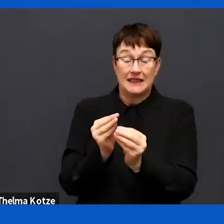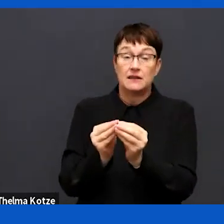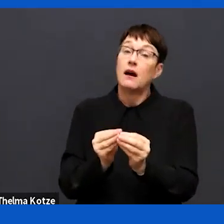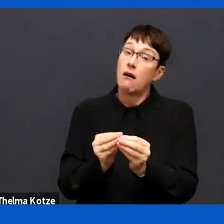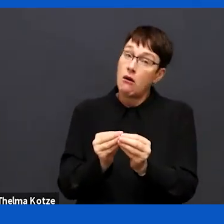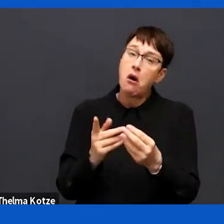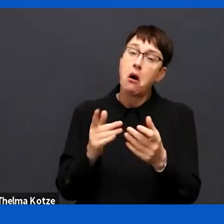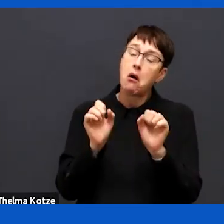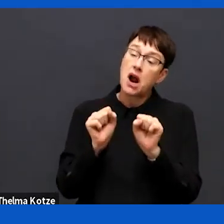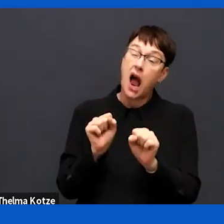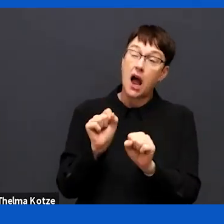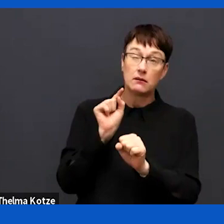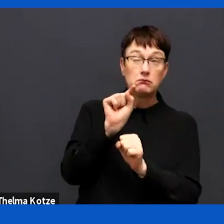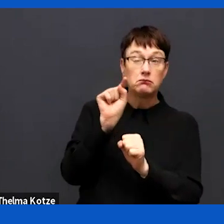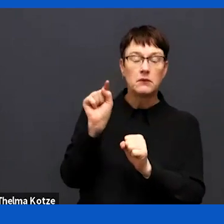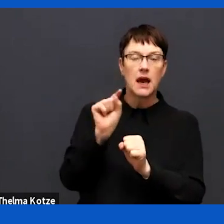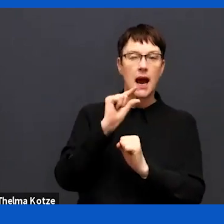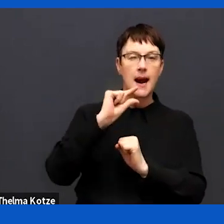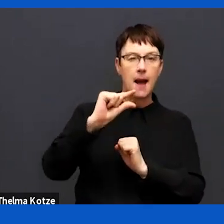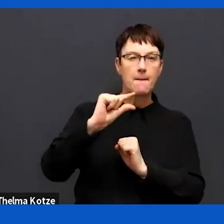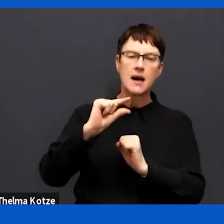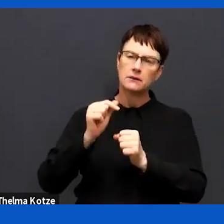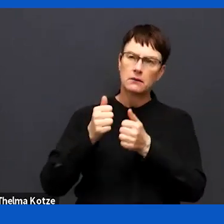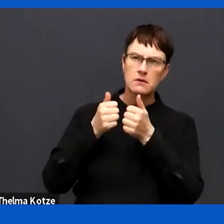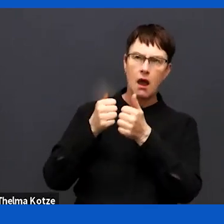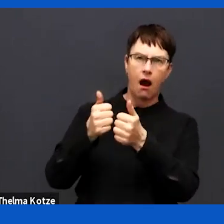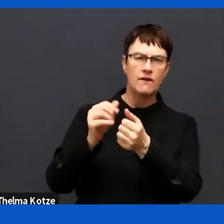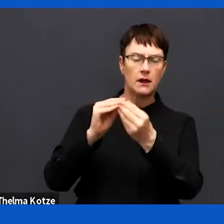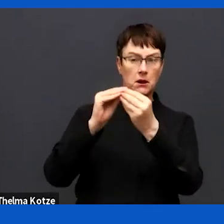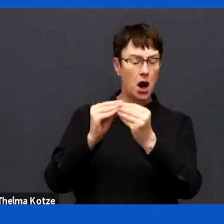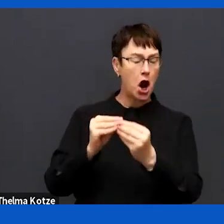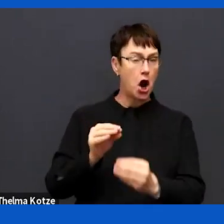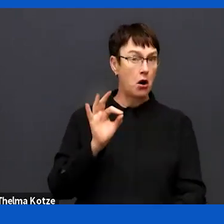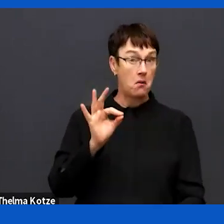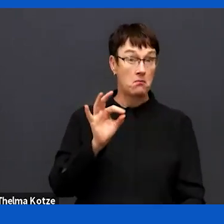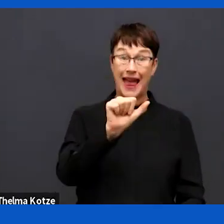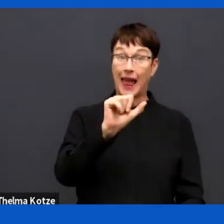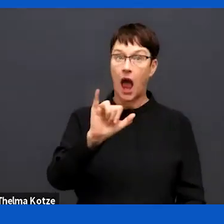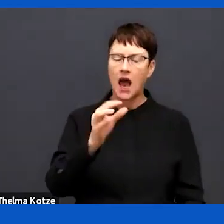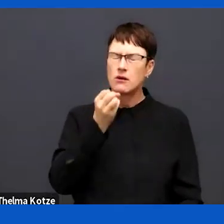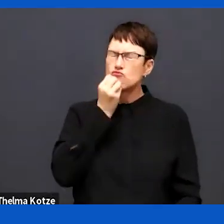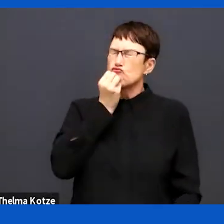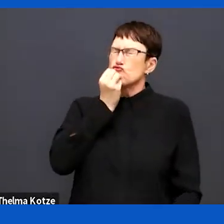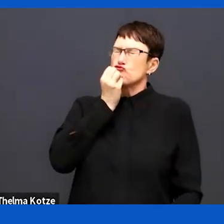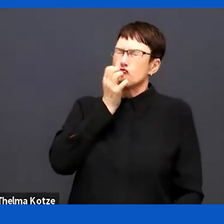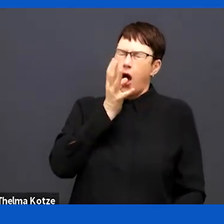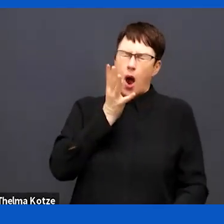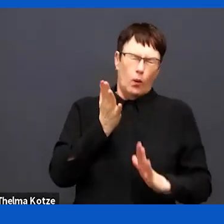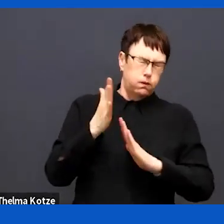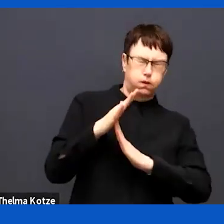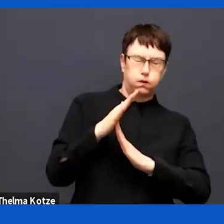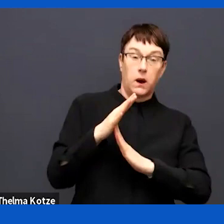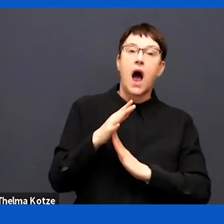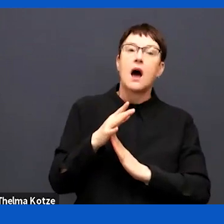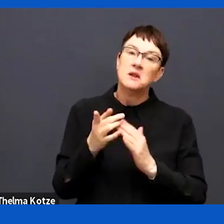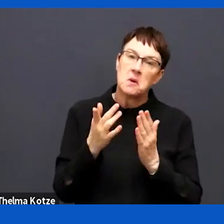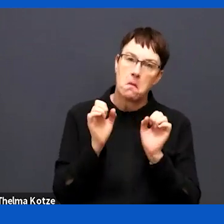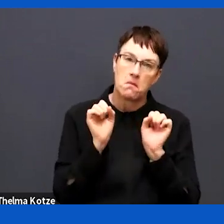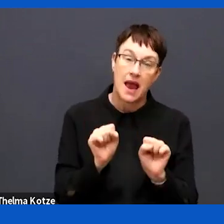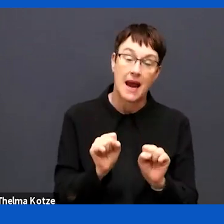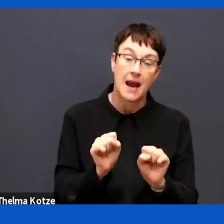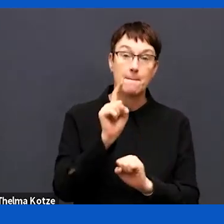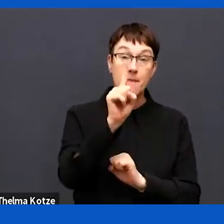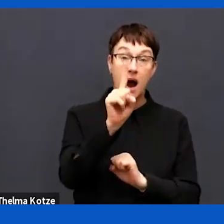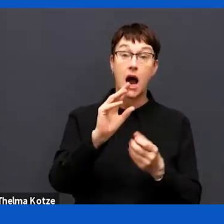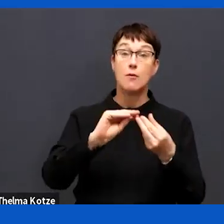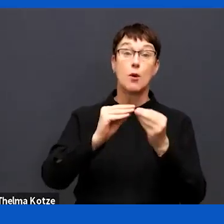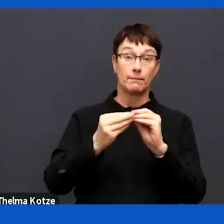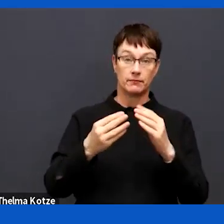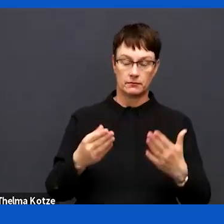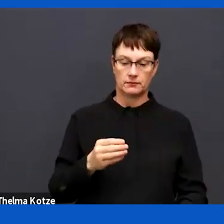the AI is super amazing, yeah, as soon as you stop paying the vendor of the AI,